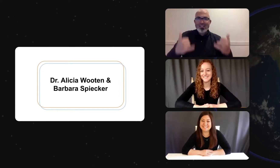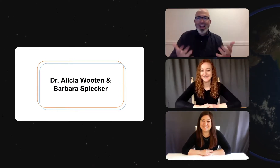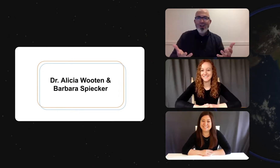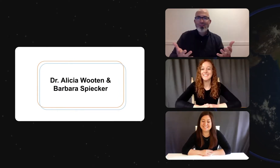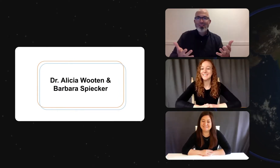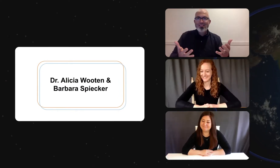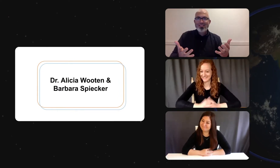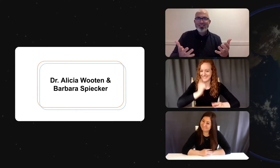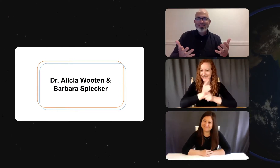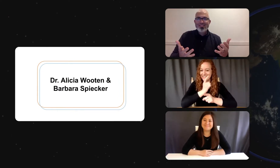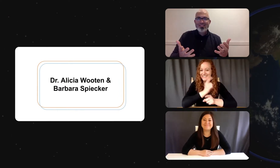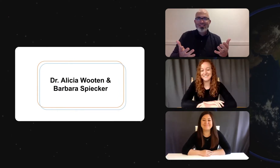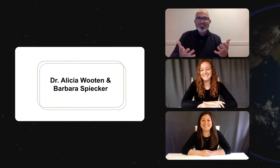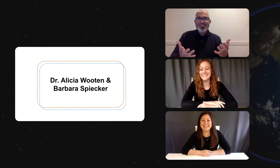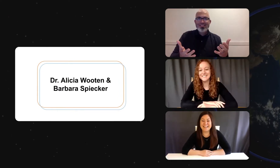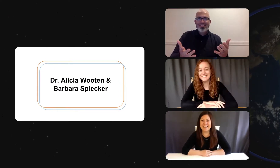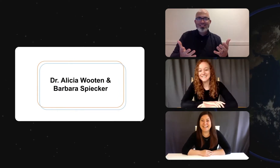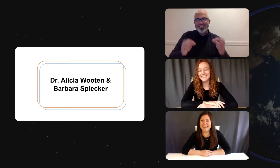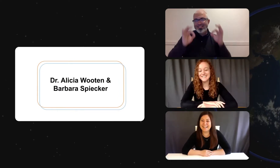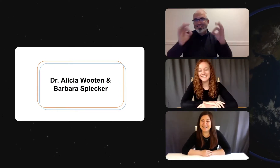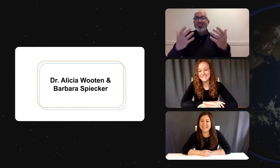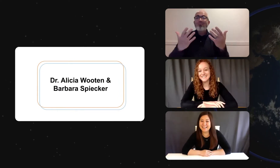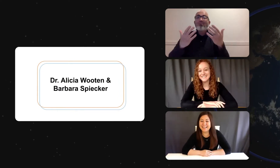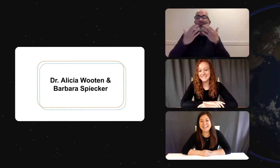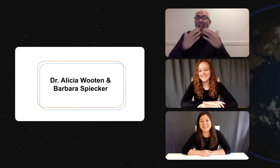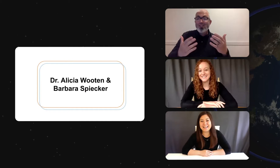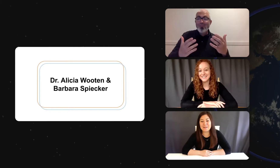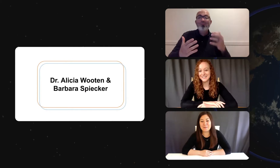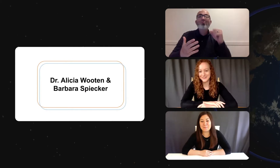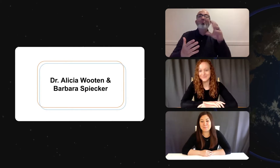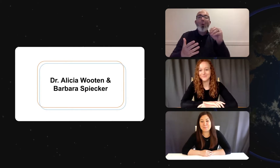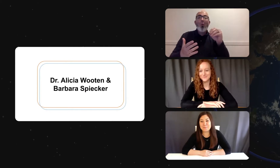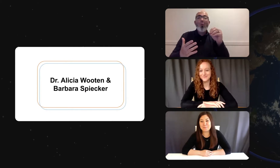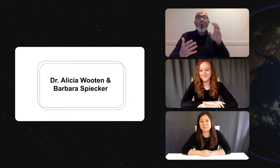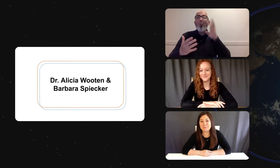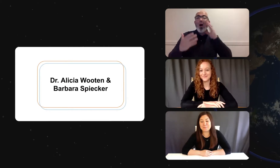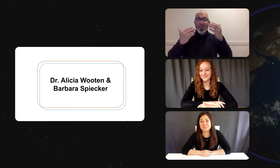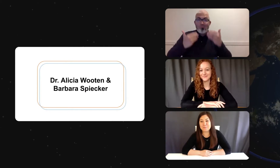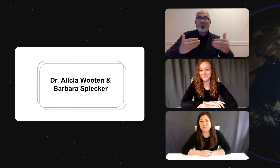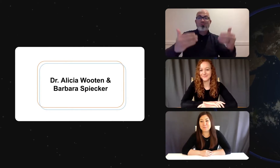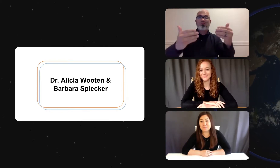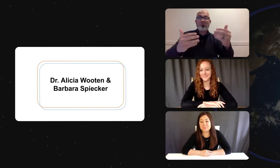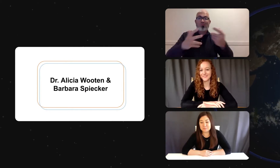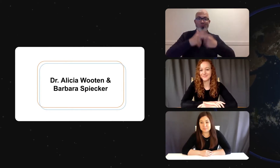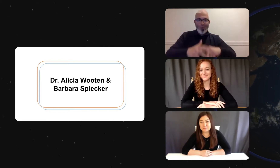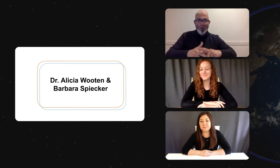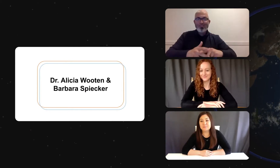You'll save the planet, right? Of course!